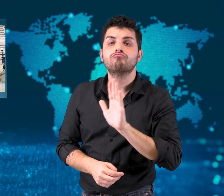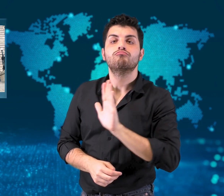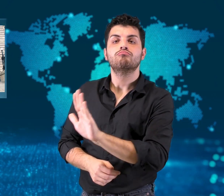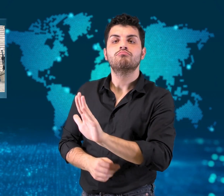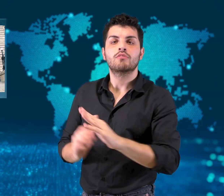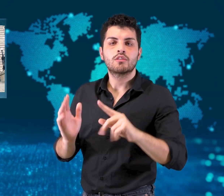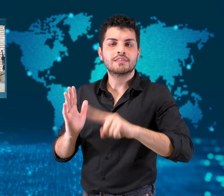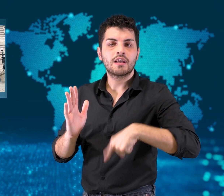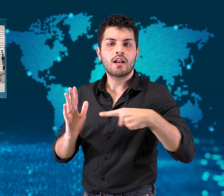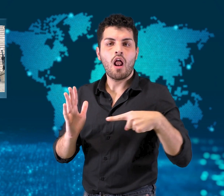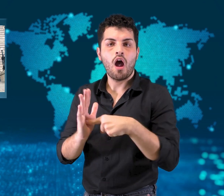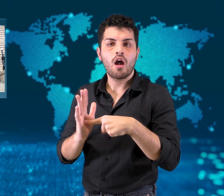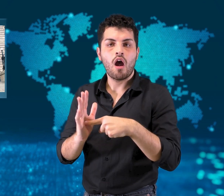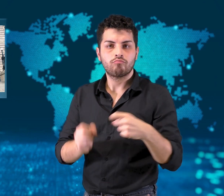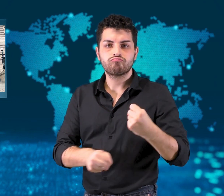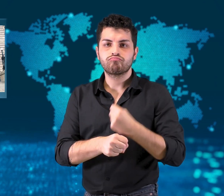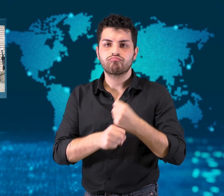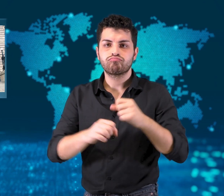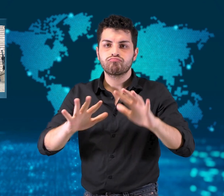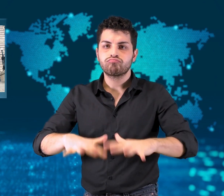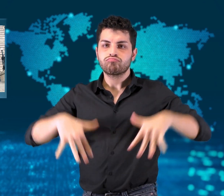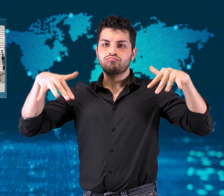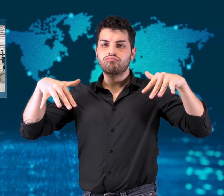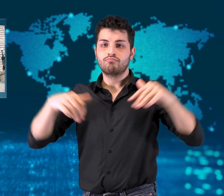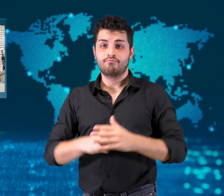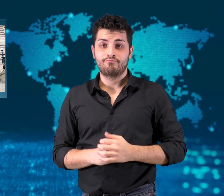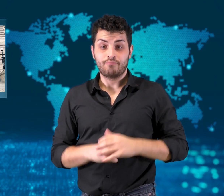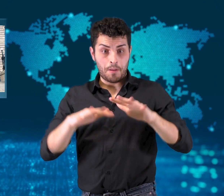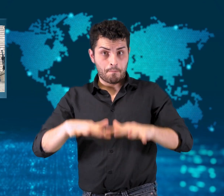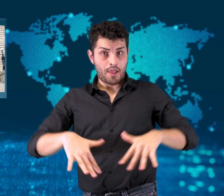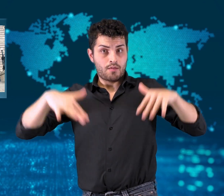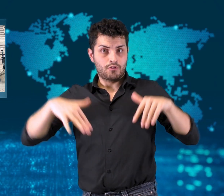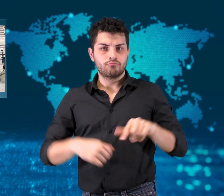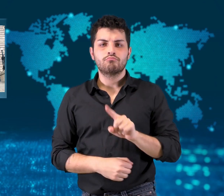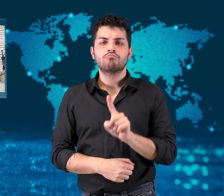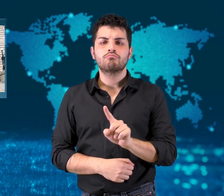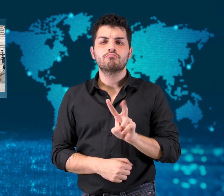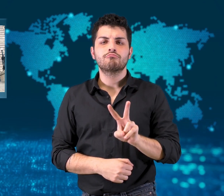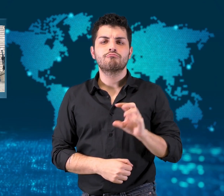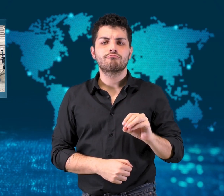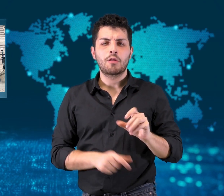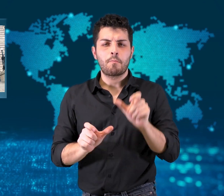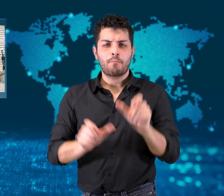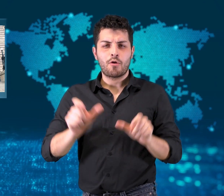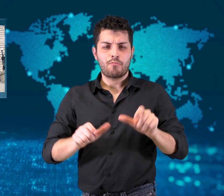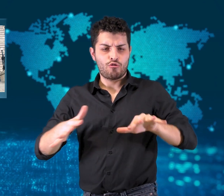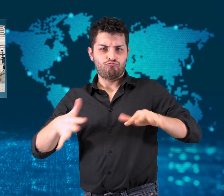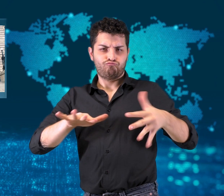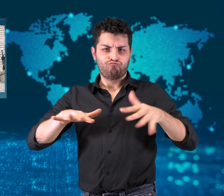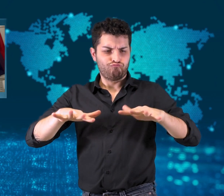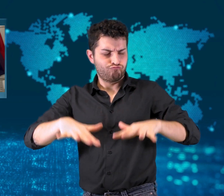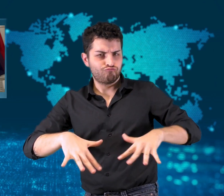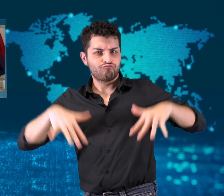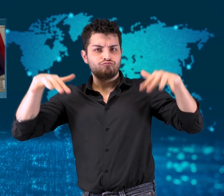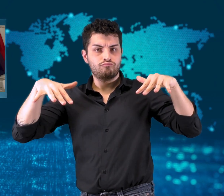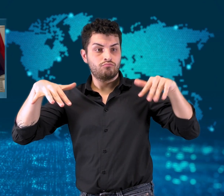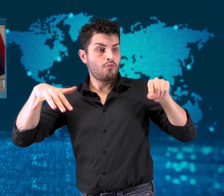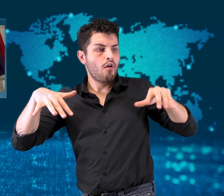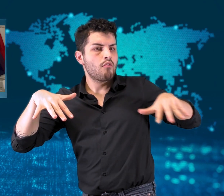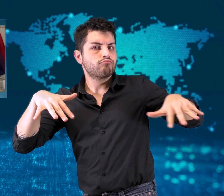Around 10% of the 120-seat Parliament are members of the